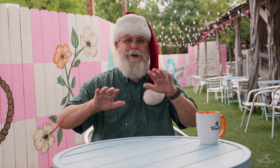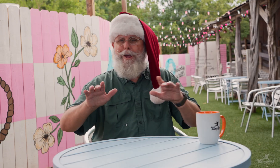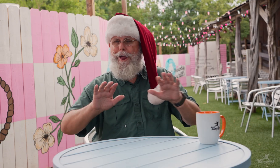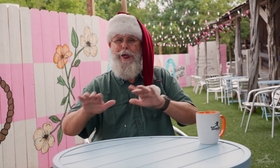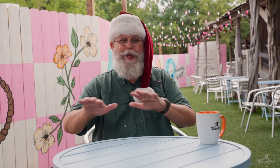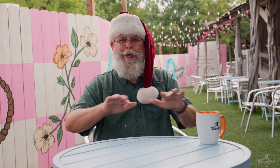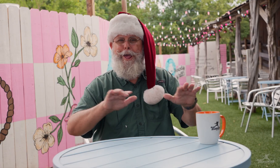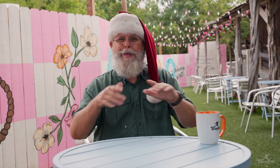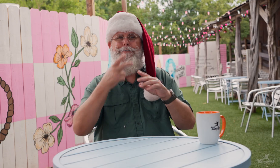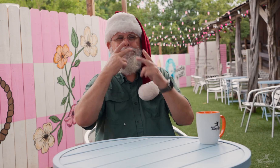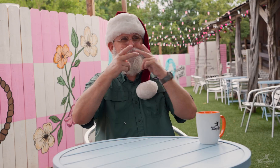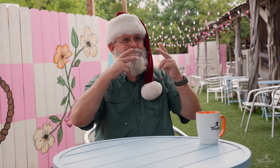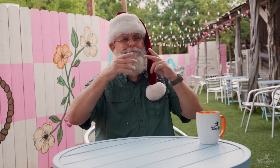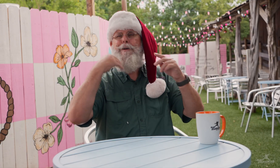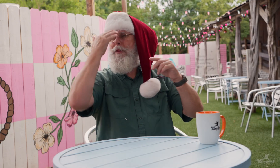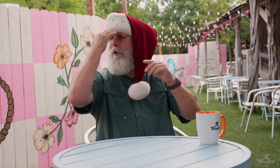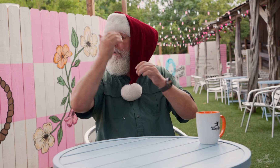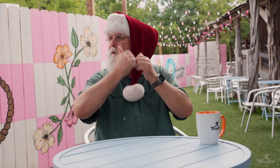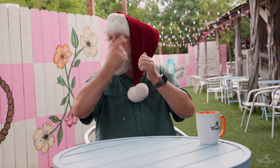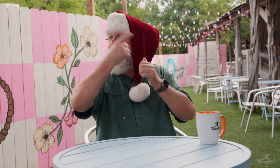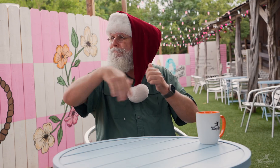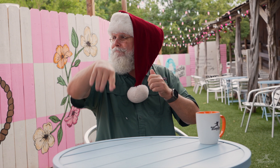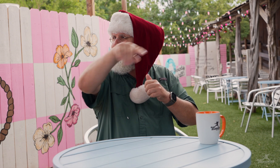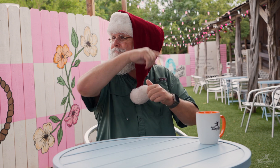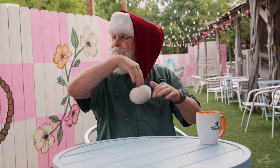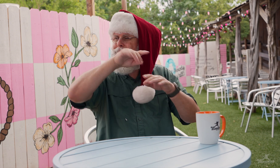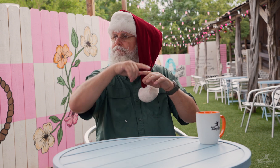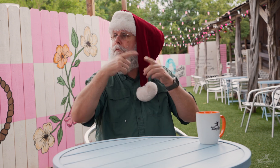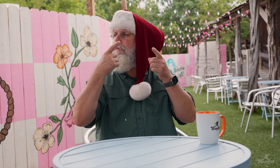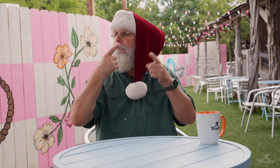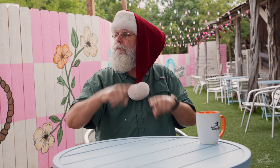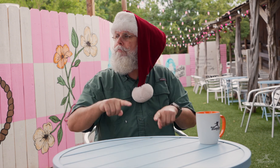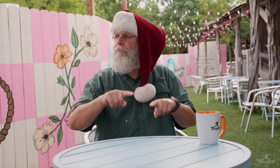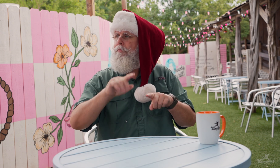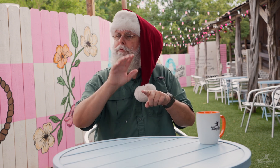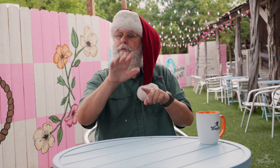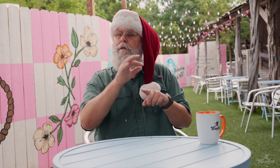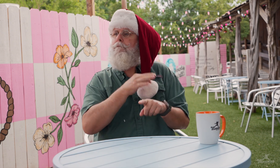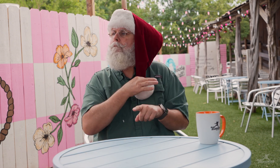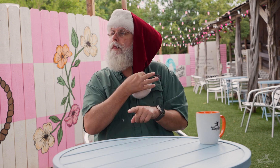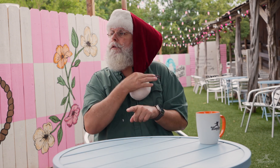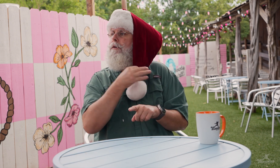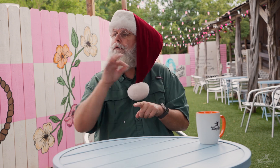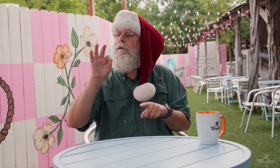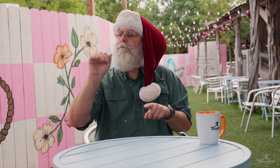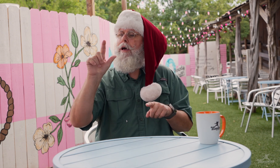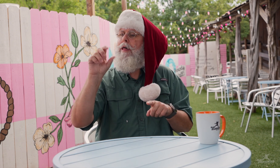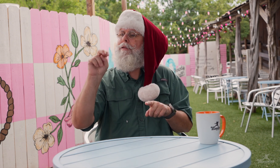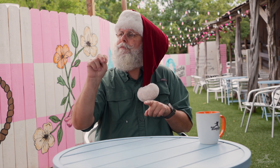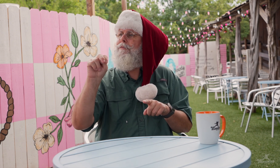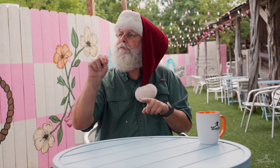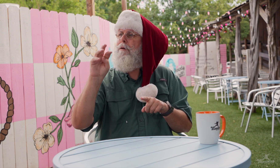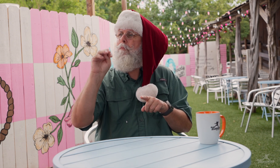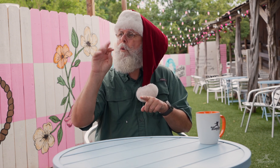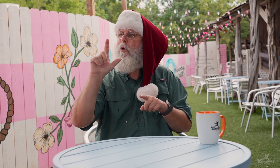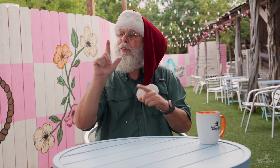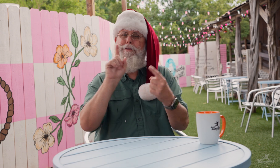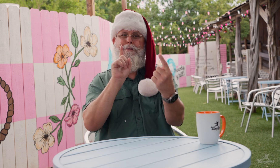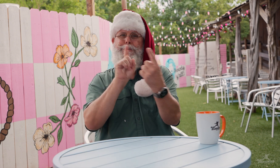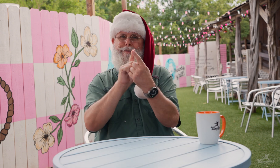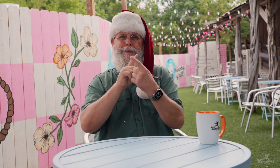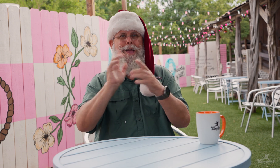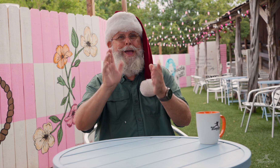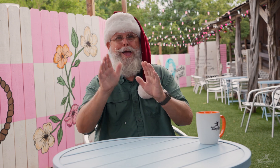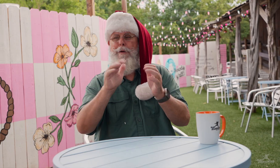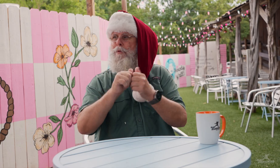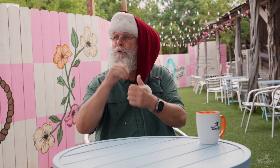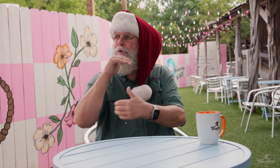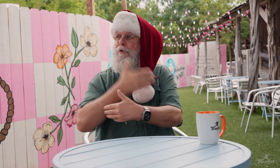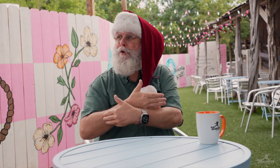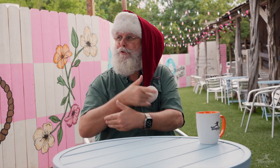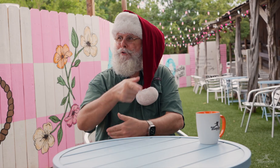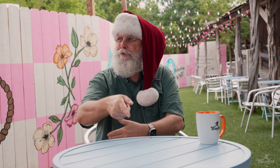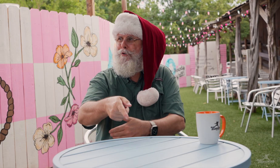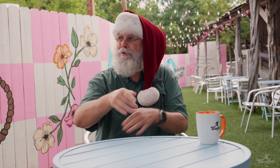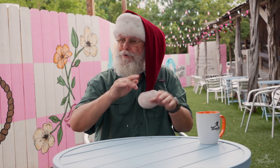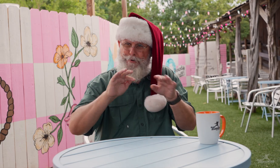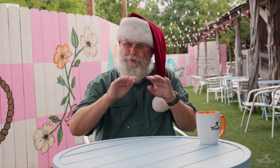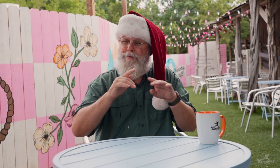Then one person, Fallon Mowl came up to me with her daughter